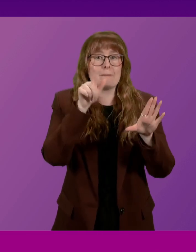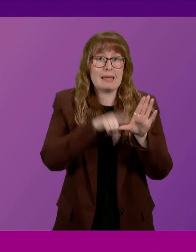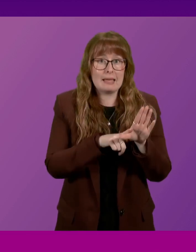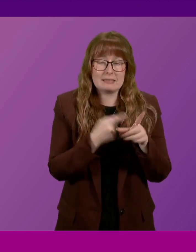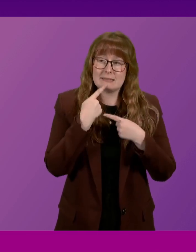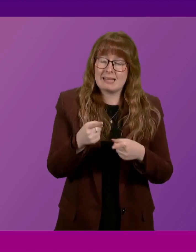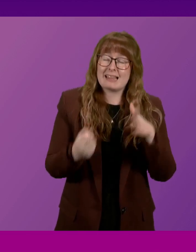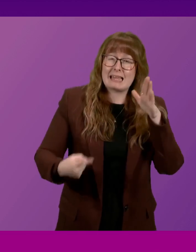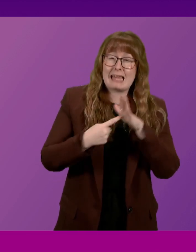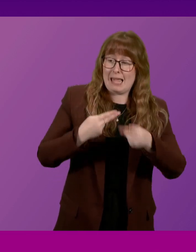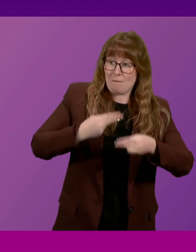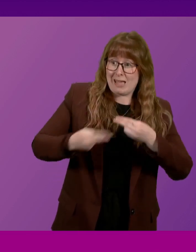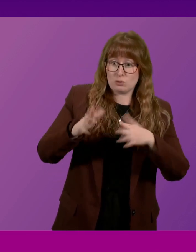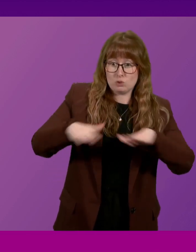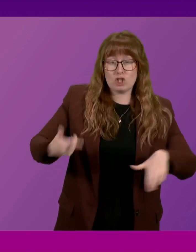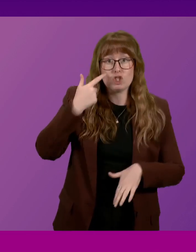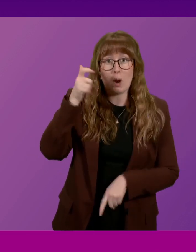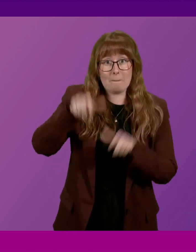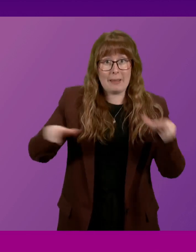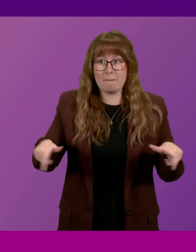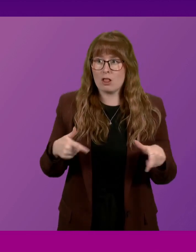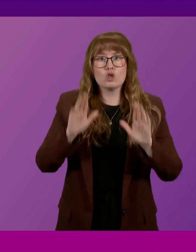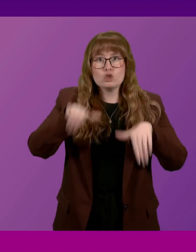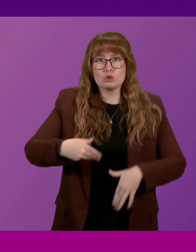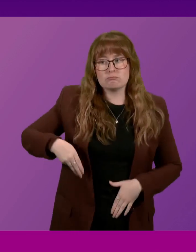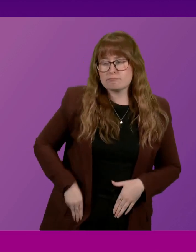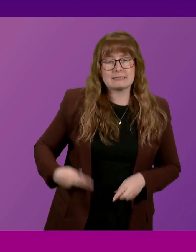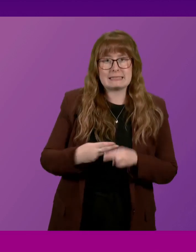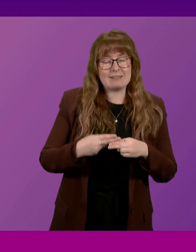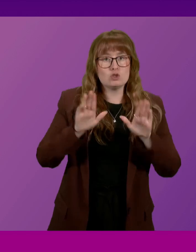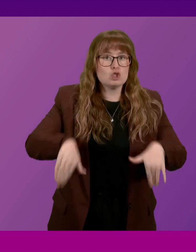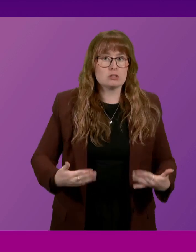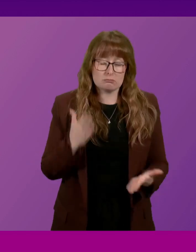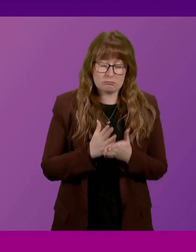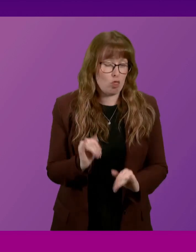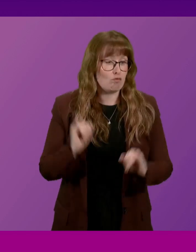“The key message to children and young people is they shouldn’t be carrying knives—it is absolutely the wrong thing to do.” He also said: